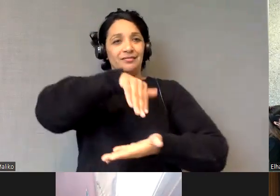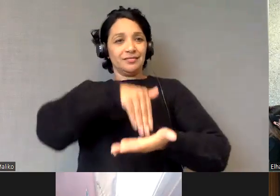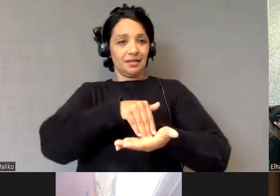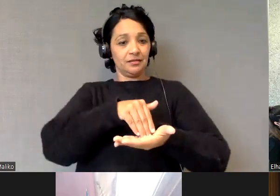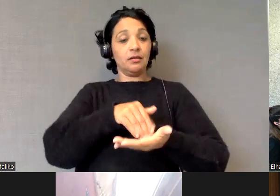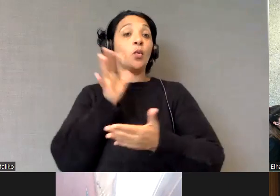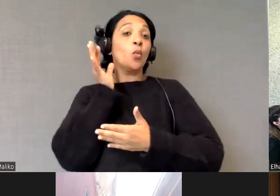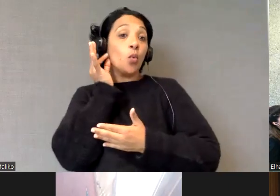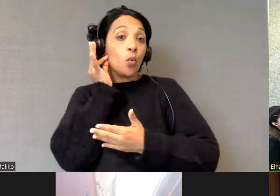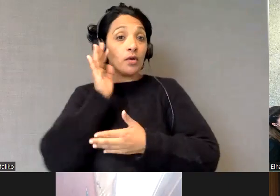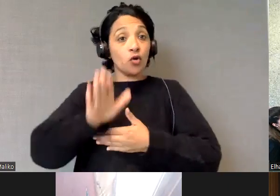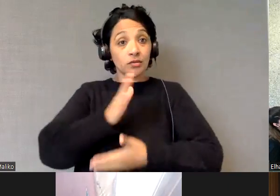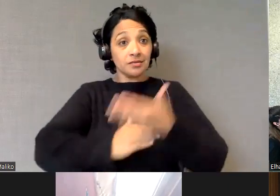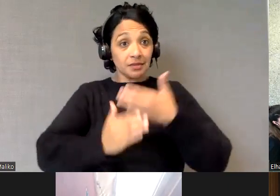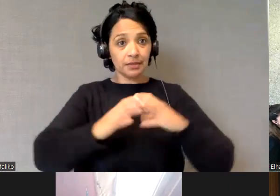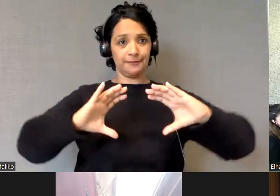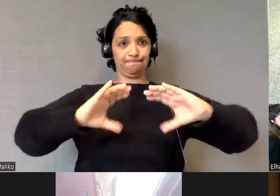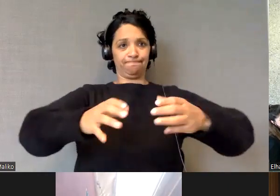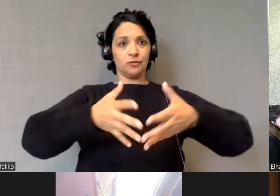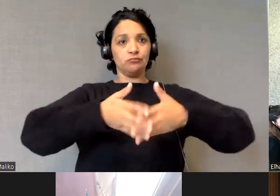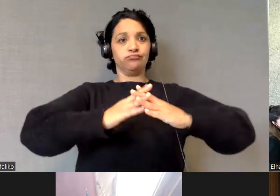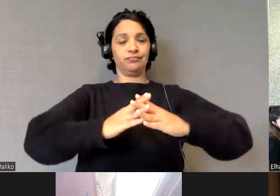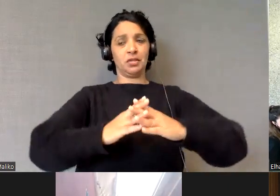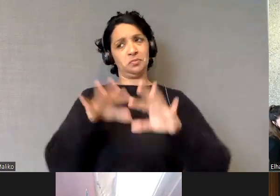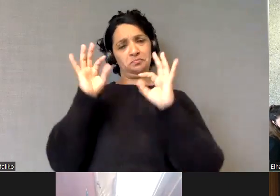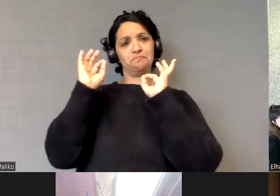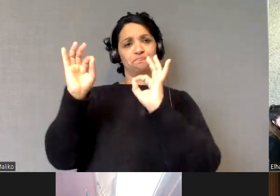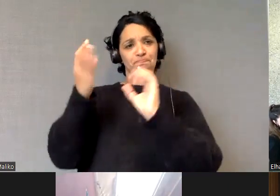in the country, in Cameroon. That's fantastic.